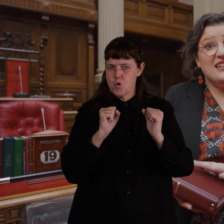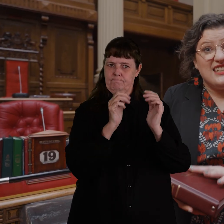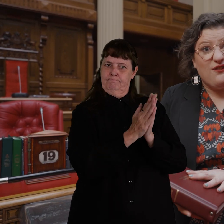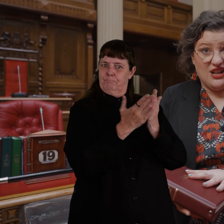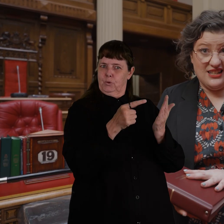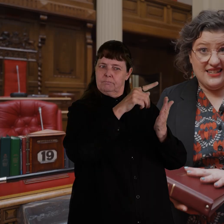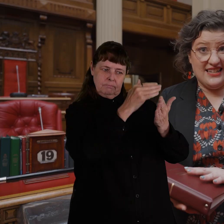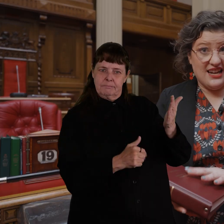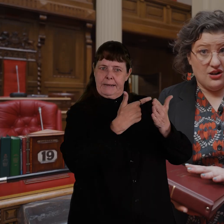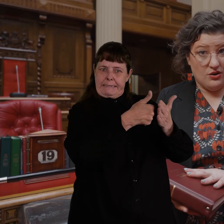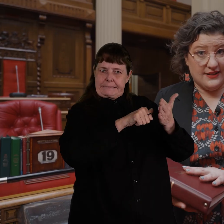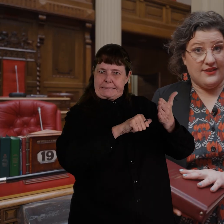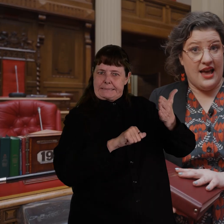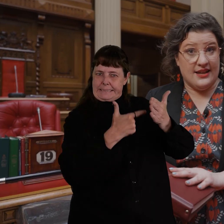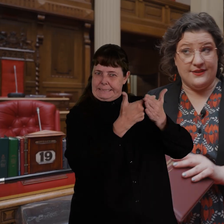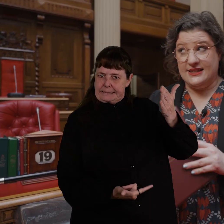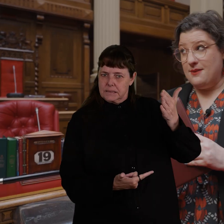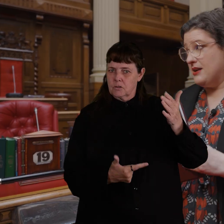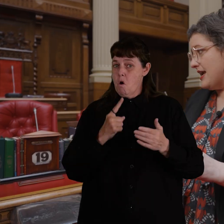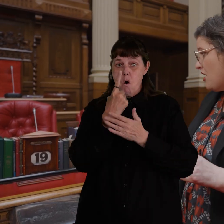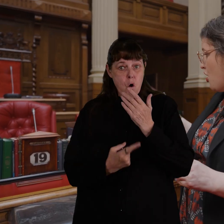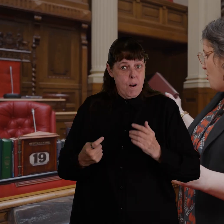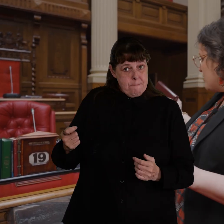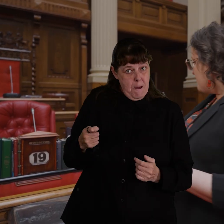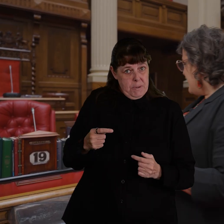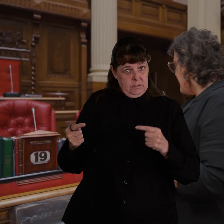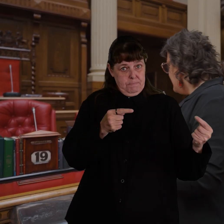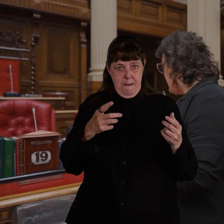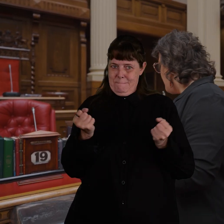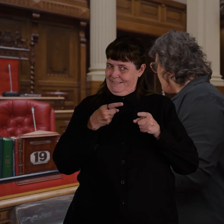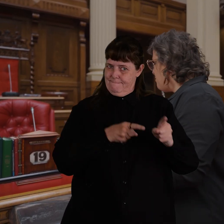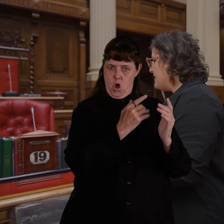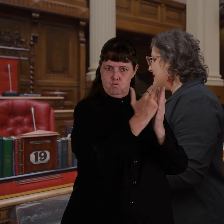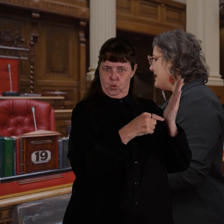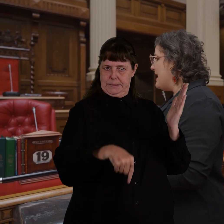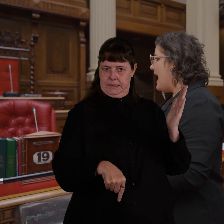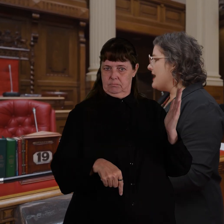They're different to the standing orders of the House of Assembly, which means that the president